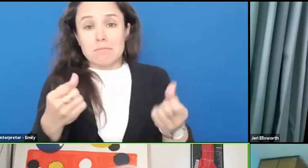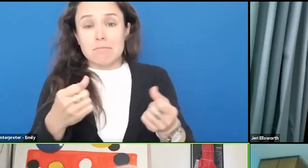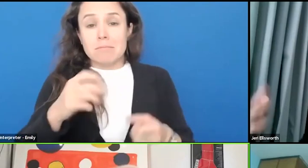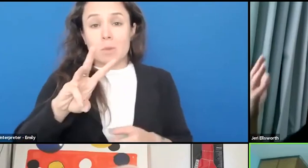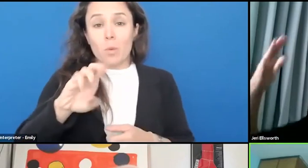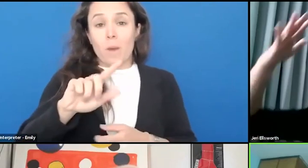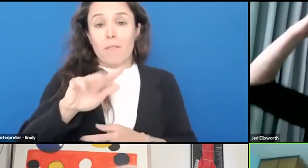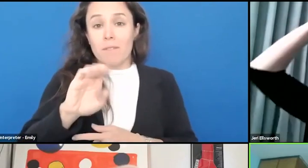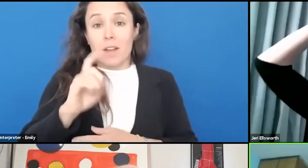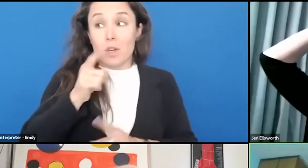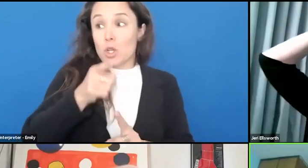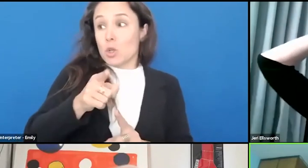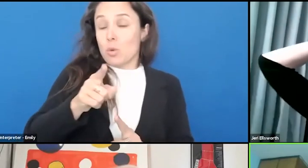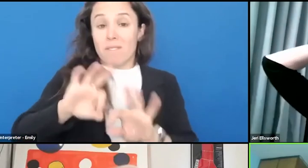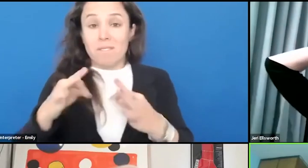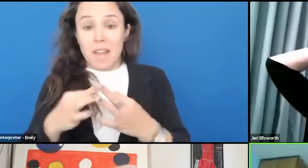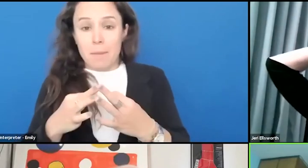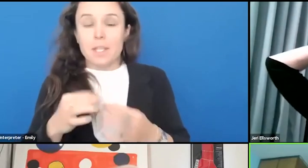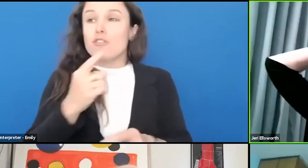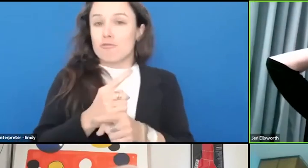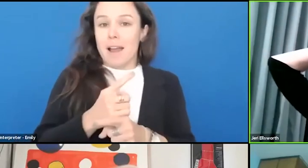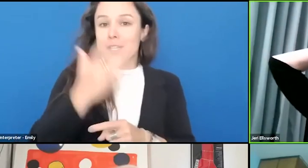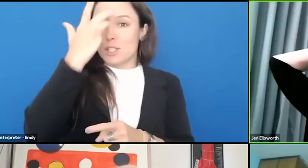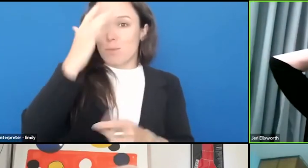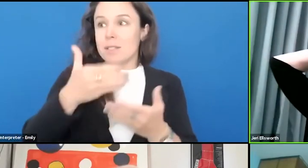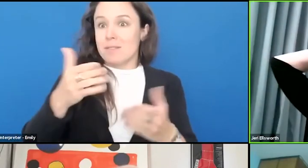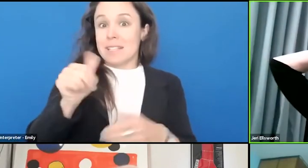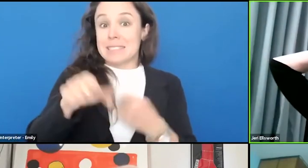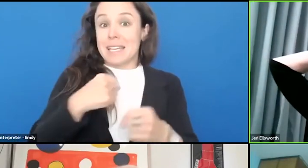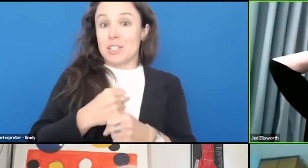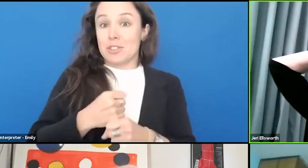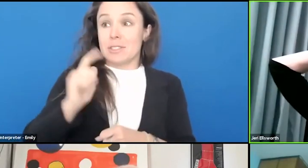A smart device is 10 years from now are going to look pretty darn smart to us,